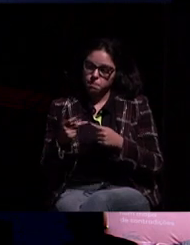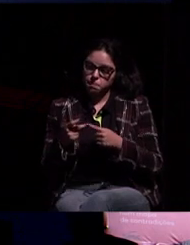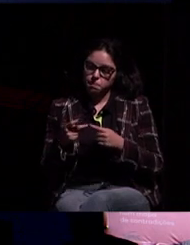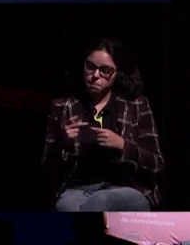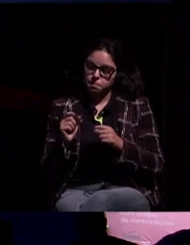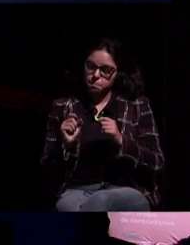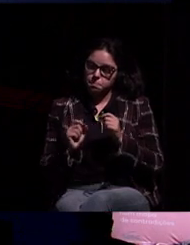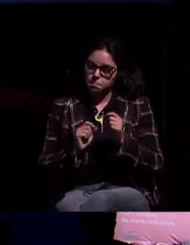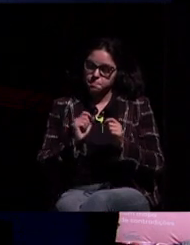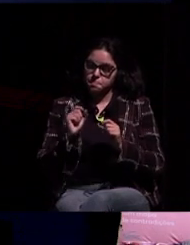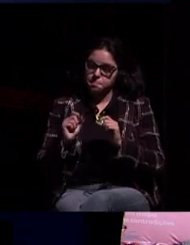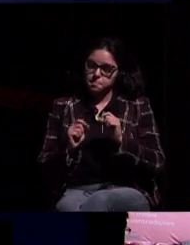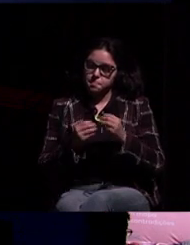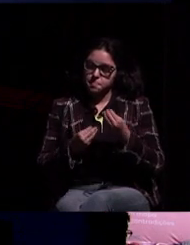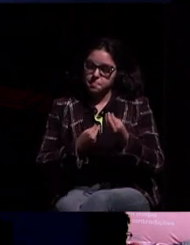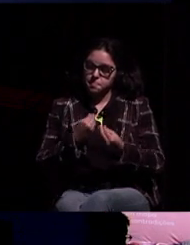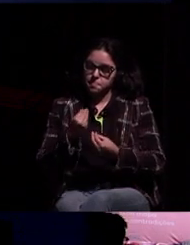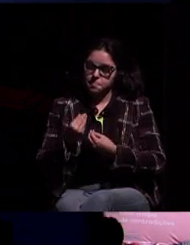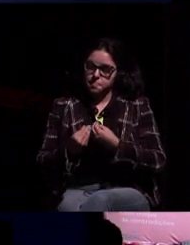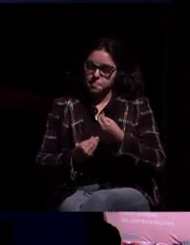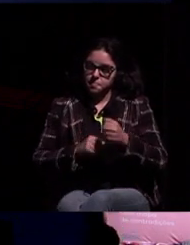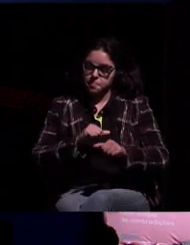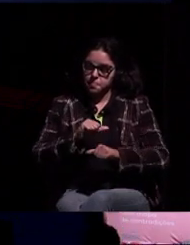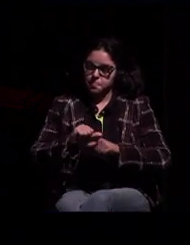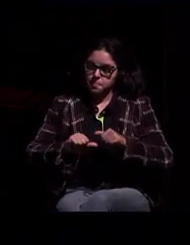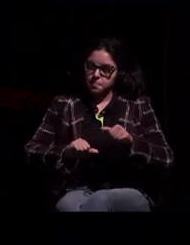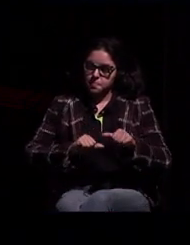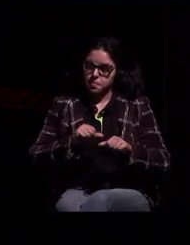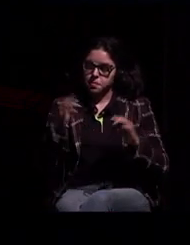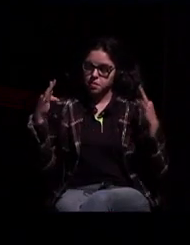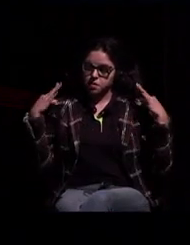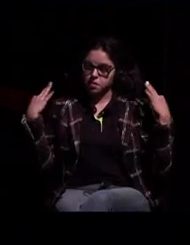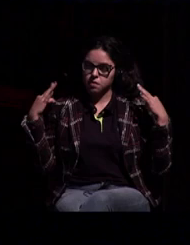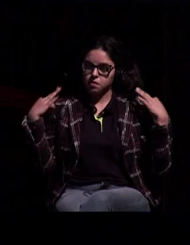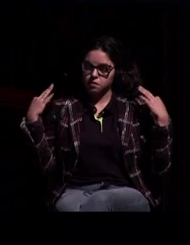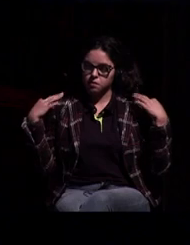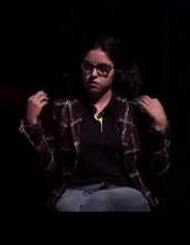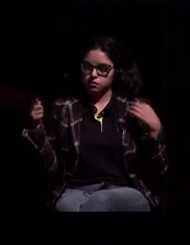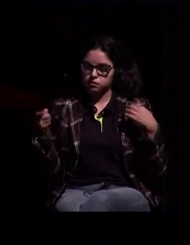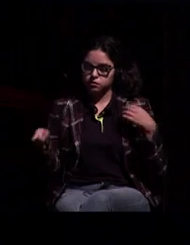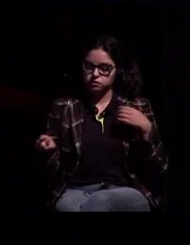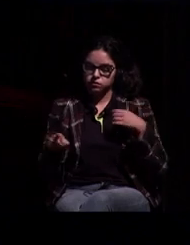how tourism has changed in recent years, in the last 10, 15 years.